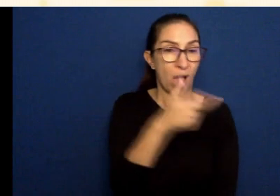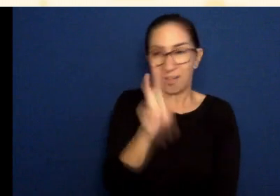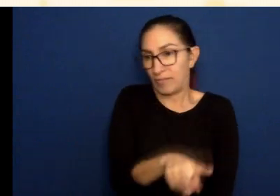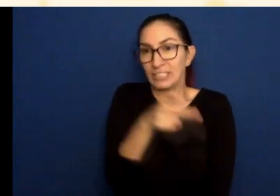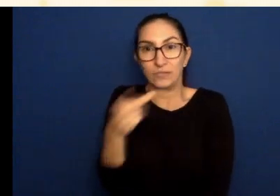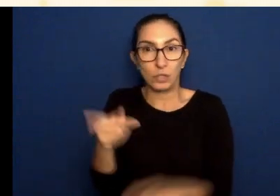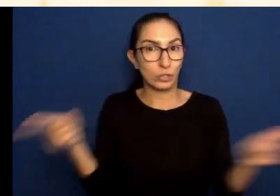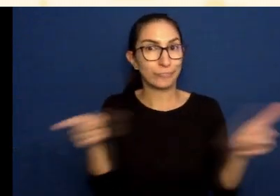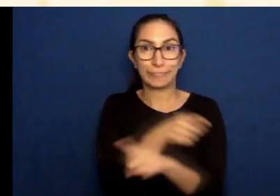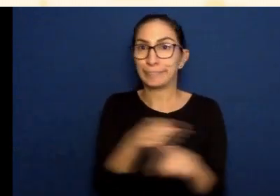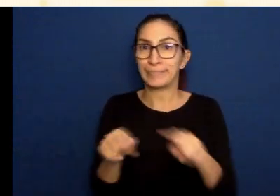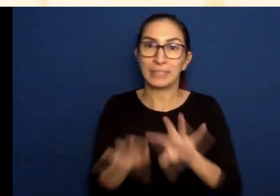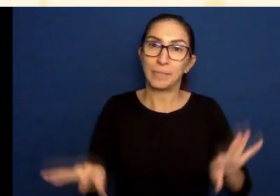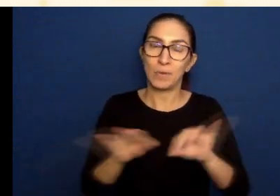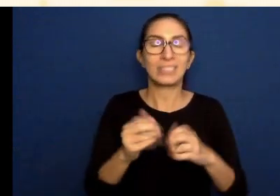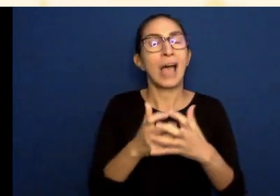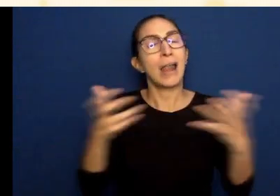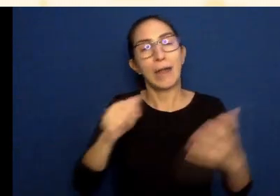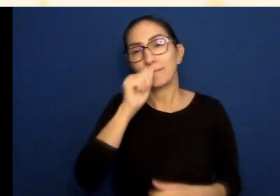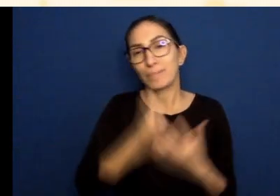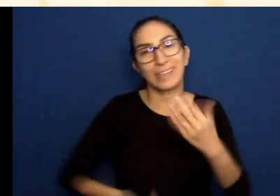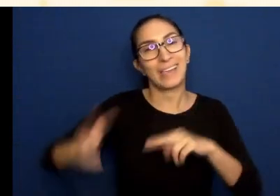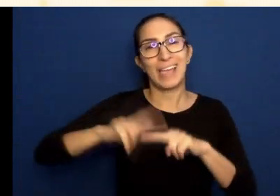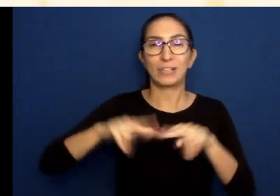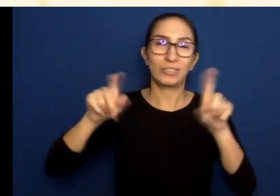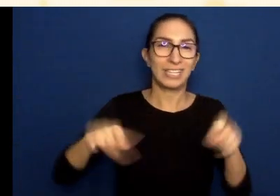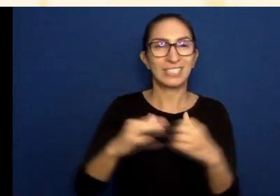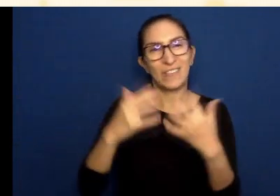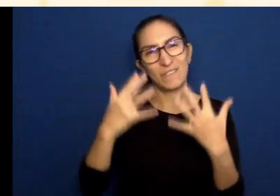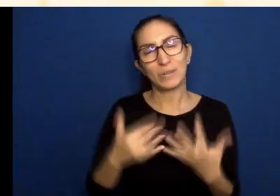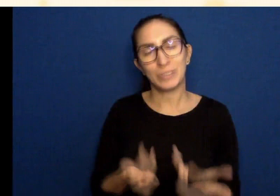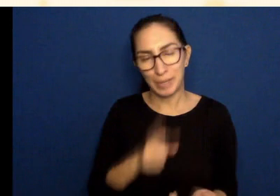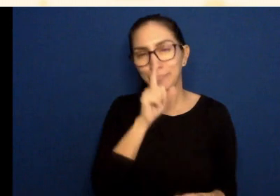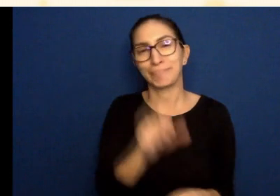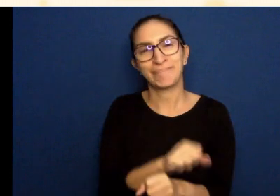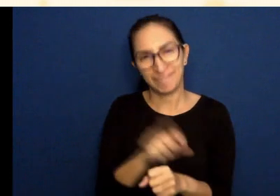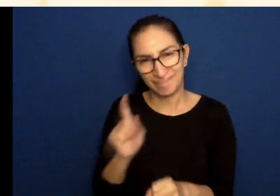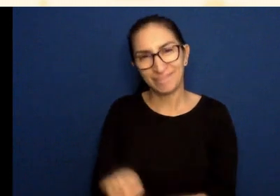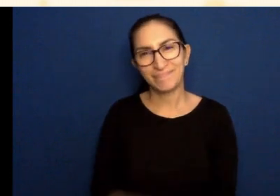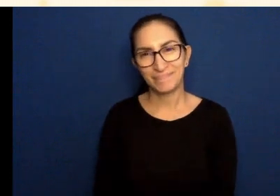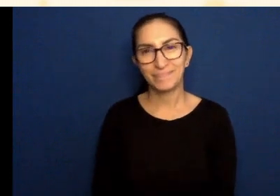So you need to test the desktop site on mobile. You need to test the mobile site on desktop.